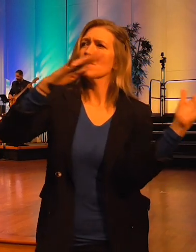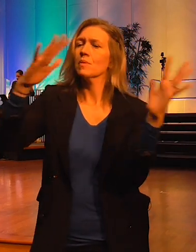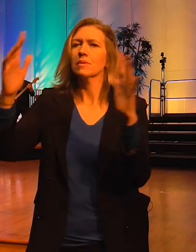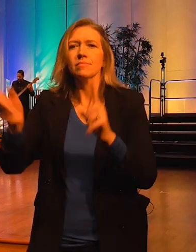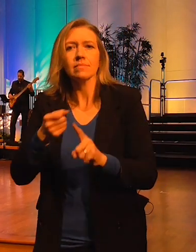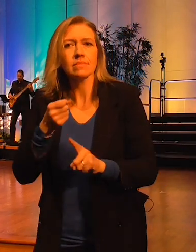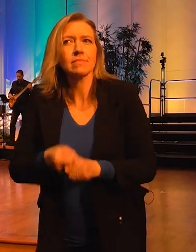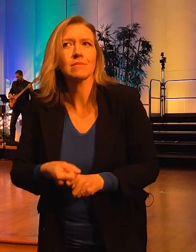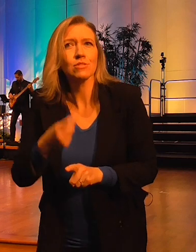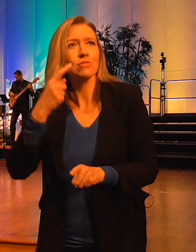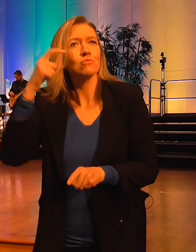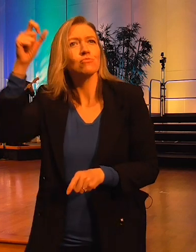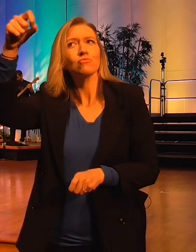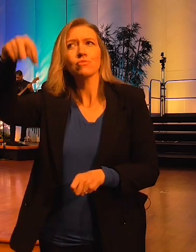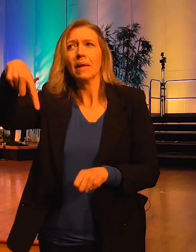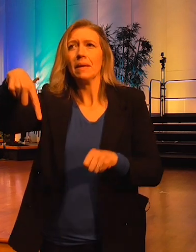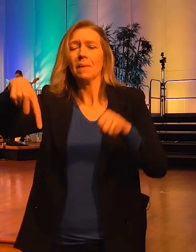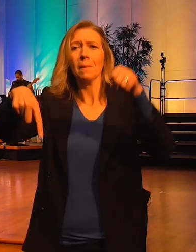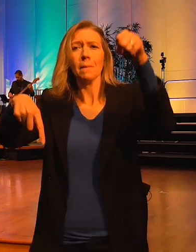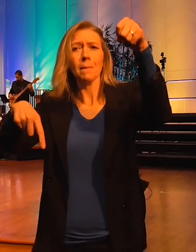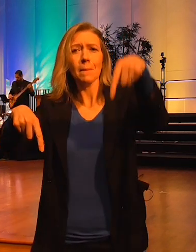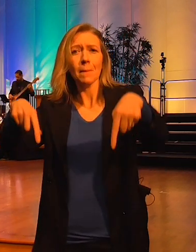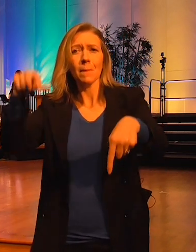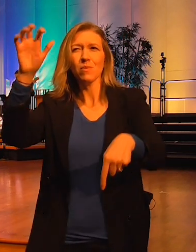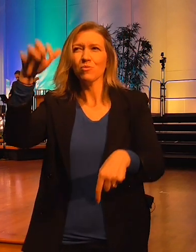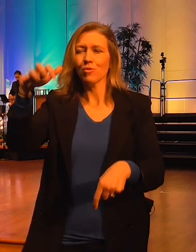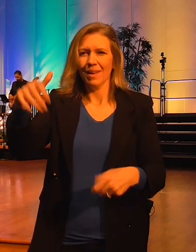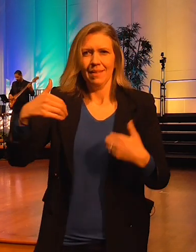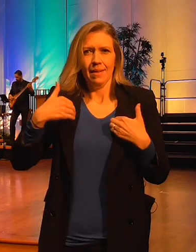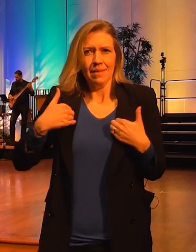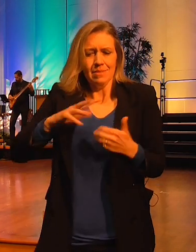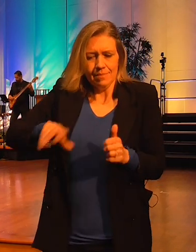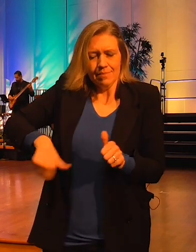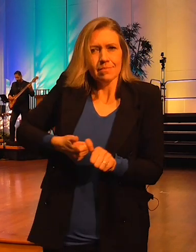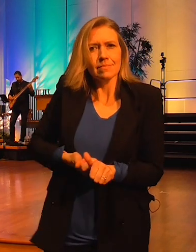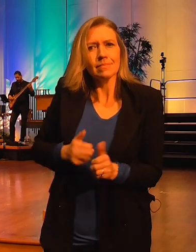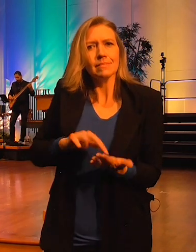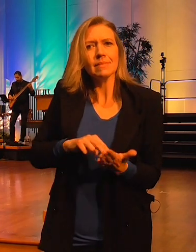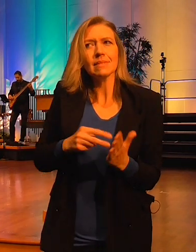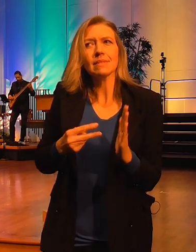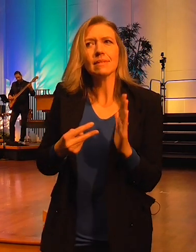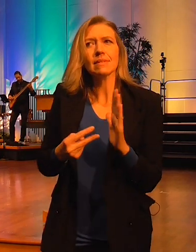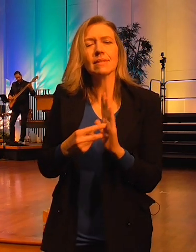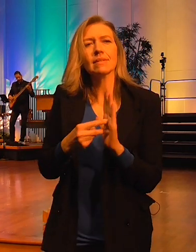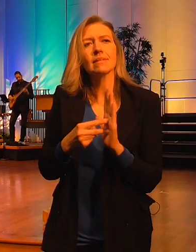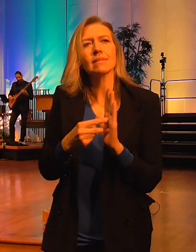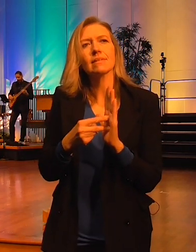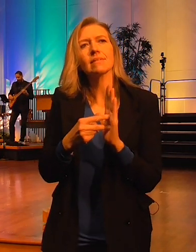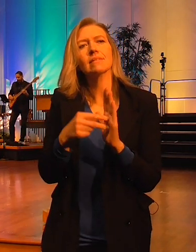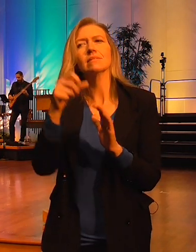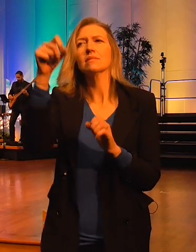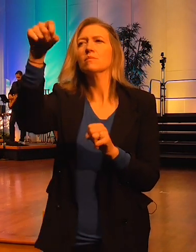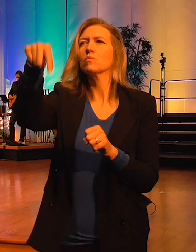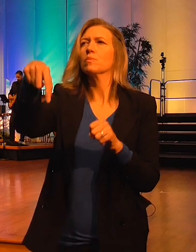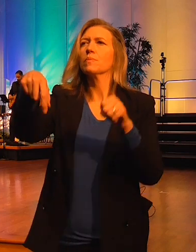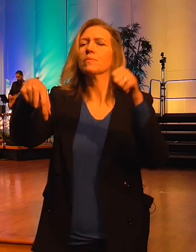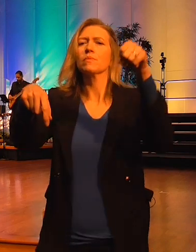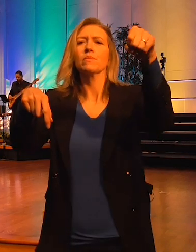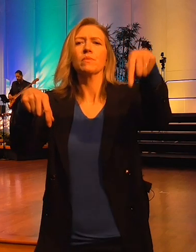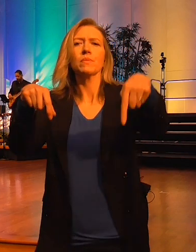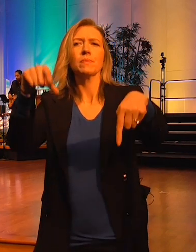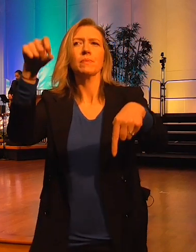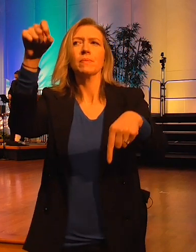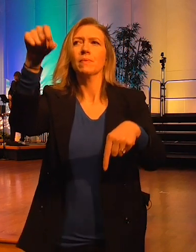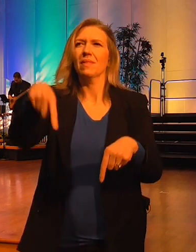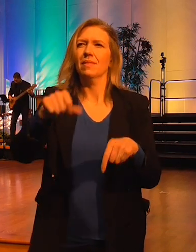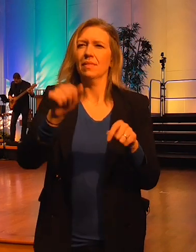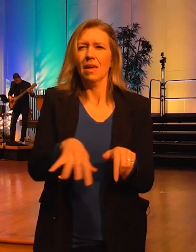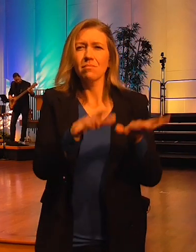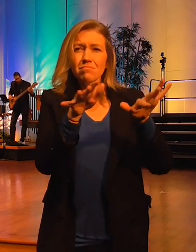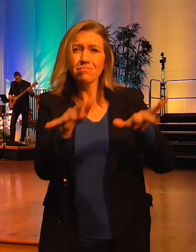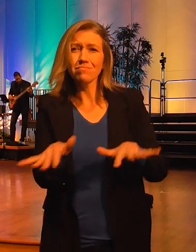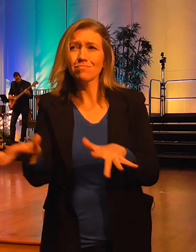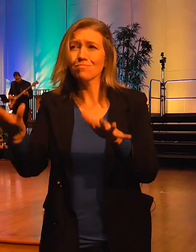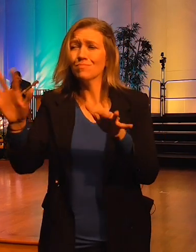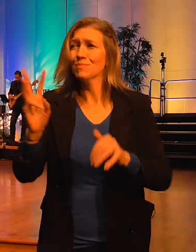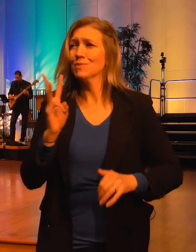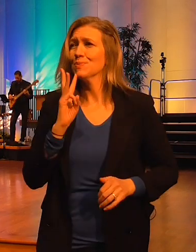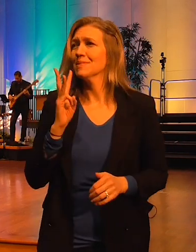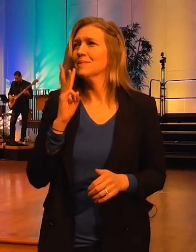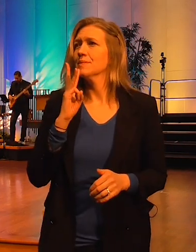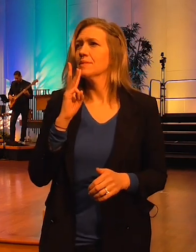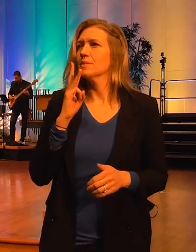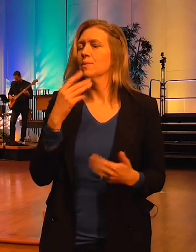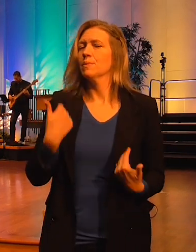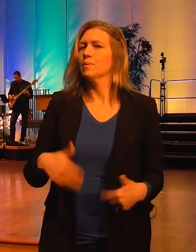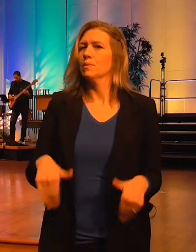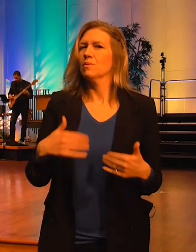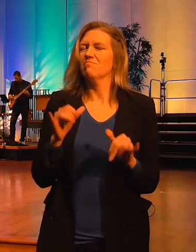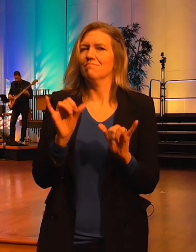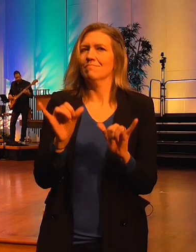it fall have a meaning sprinkling the scene it makes it all